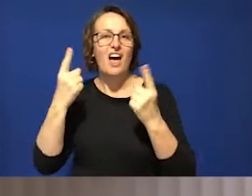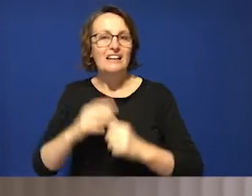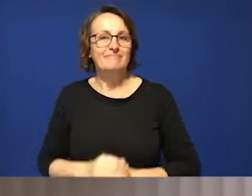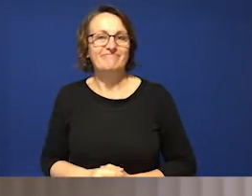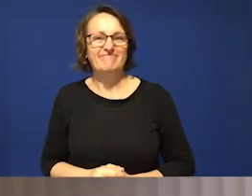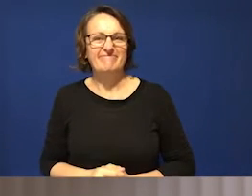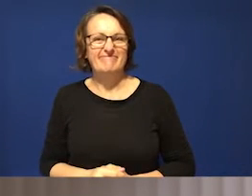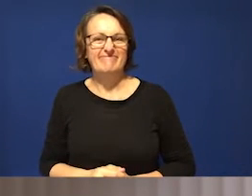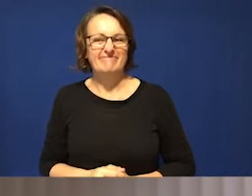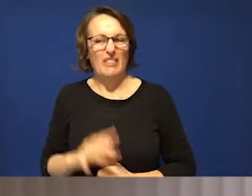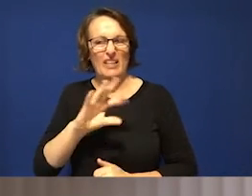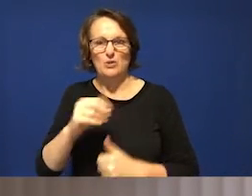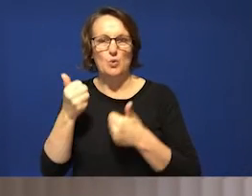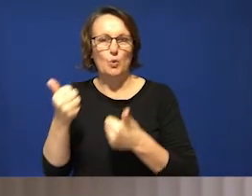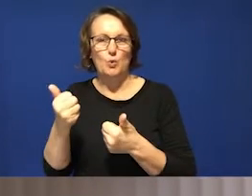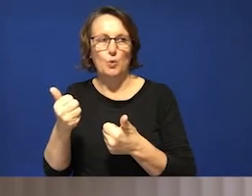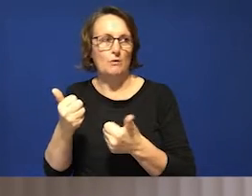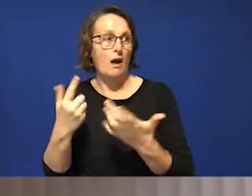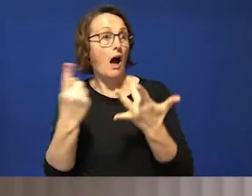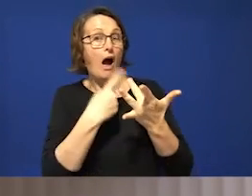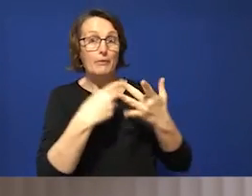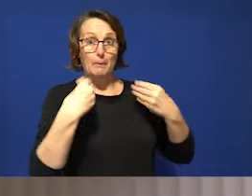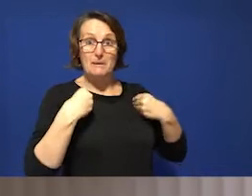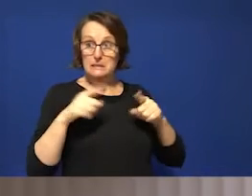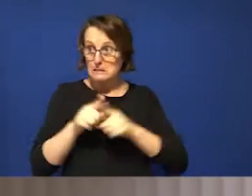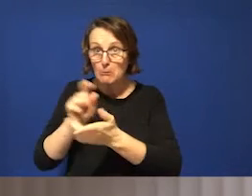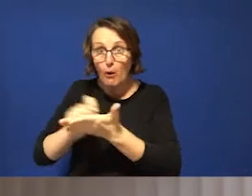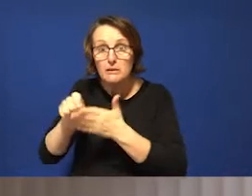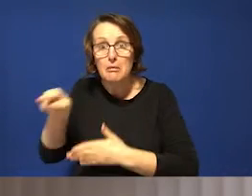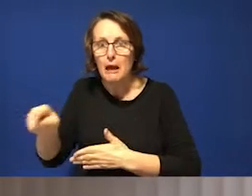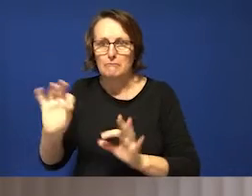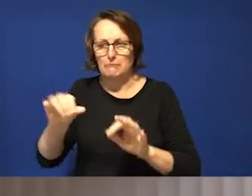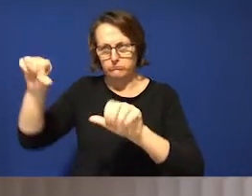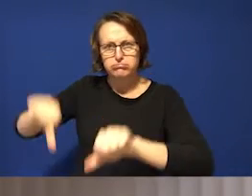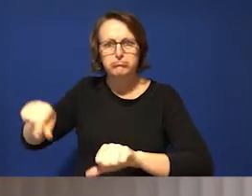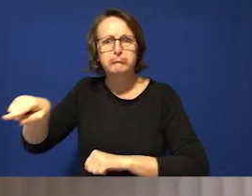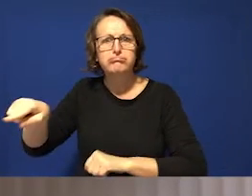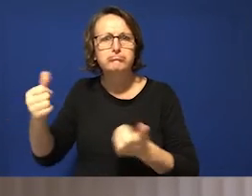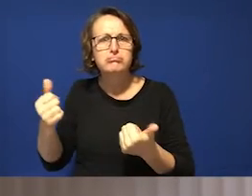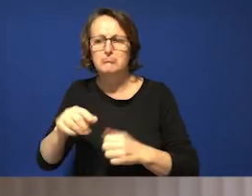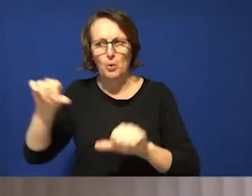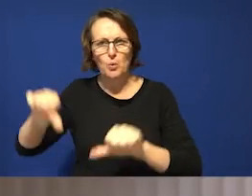that you would have in any sort of business or offices or things like that.